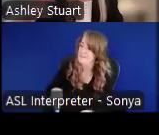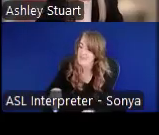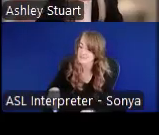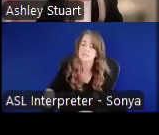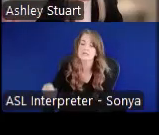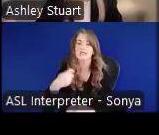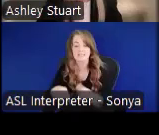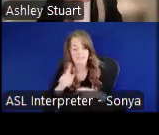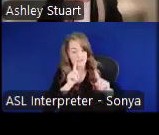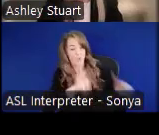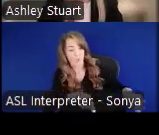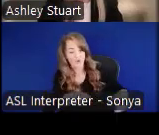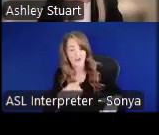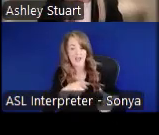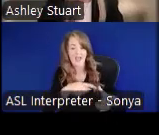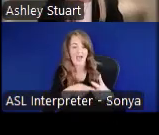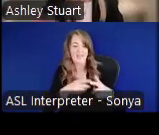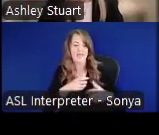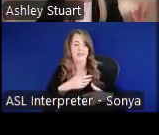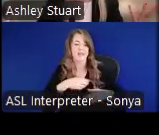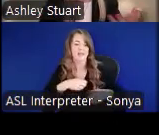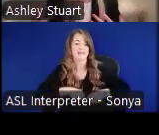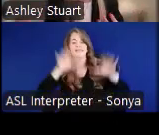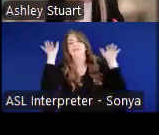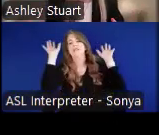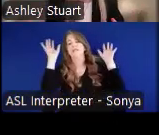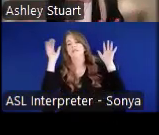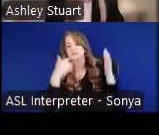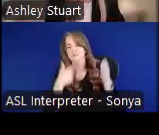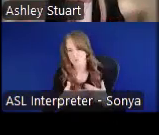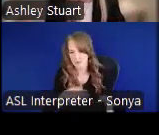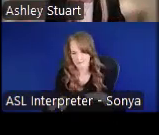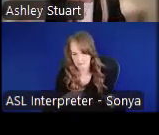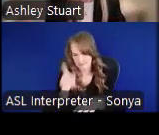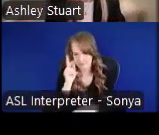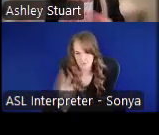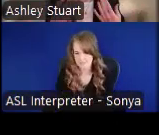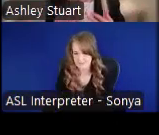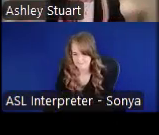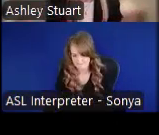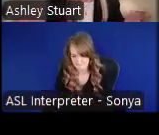end up giving in to whatever behavior you see. So manage